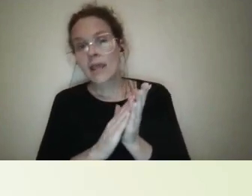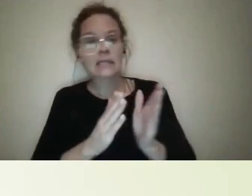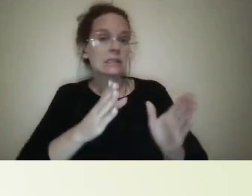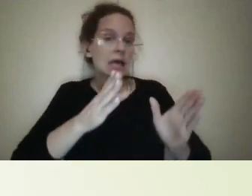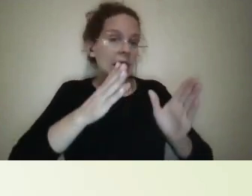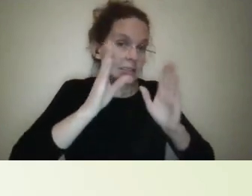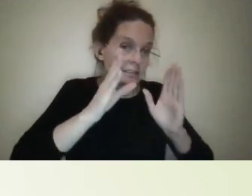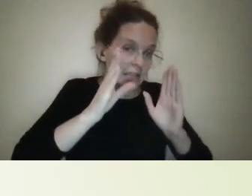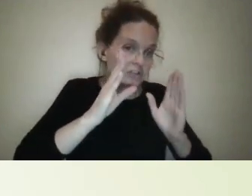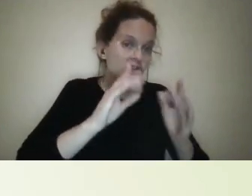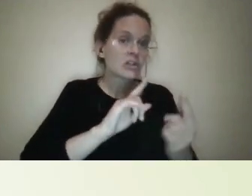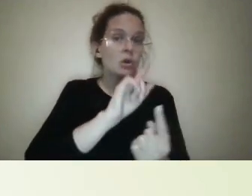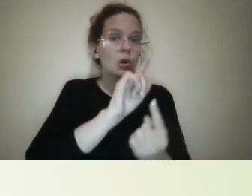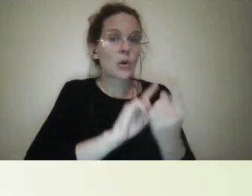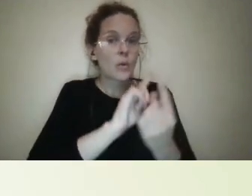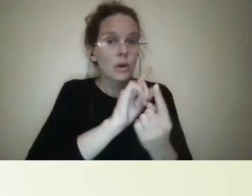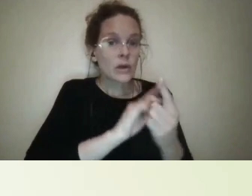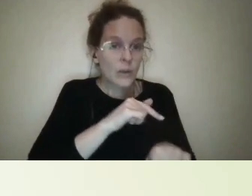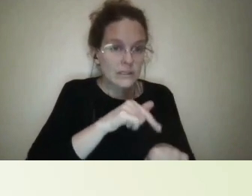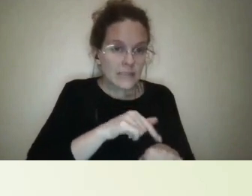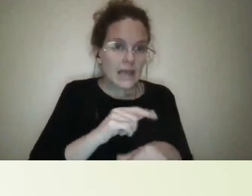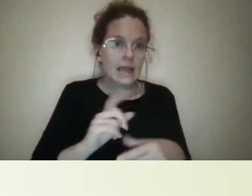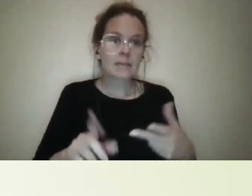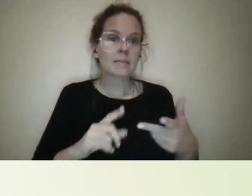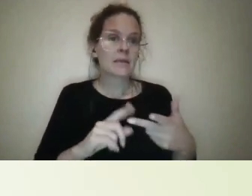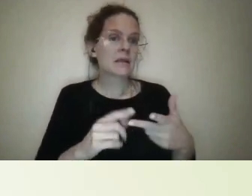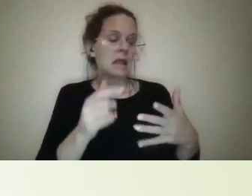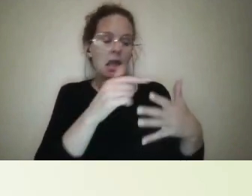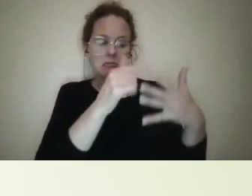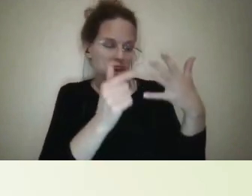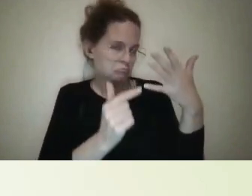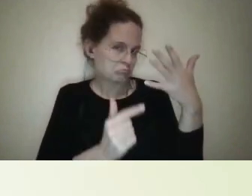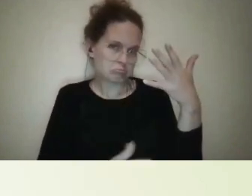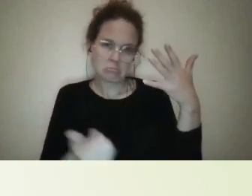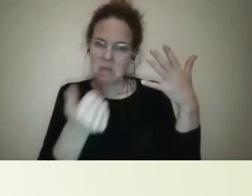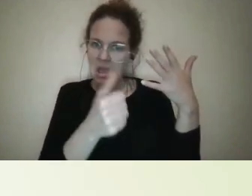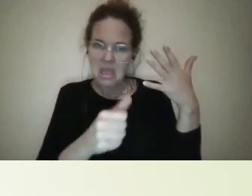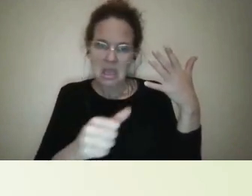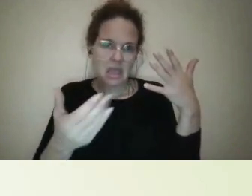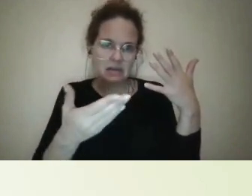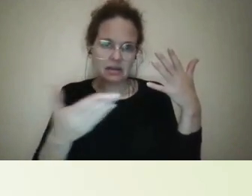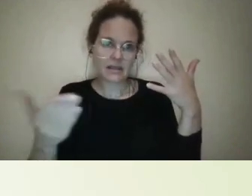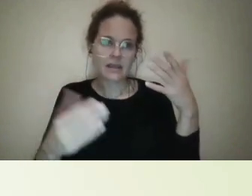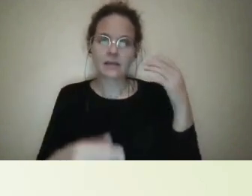it could be one-on-one time, it could be any of those things. So when we see an appropriate